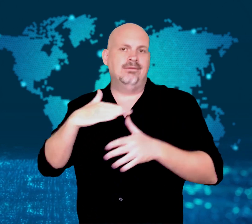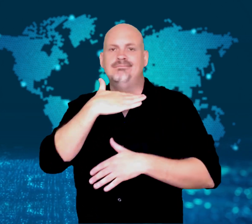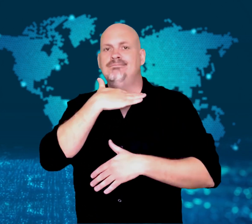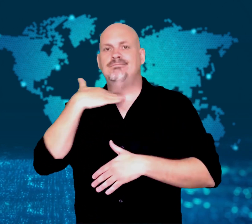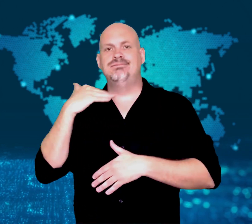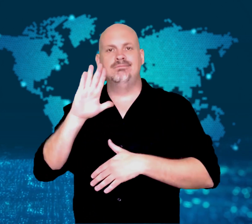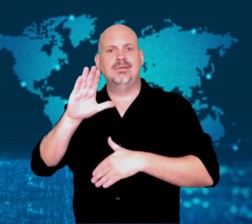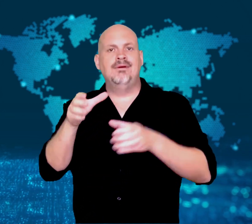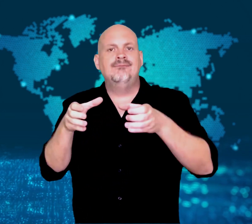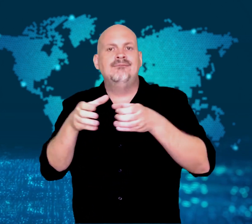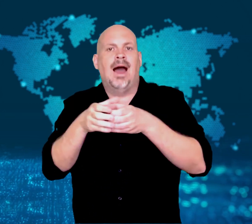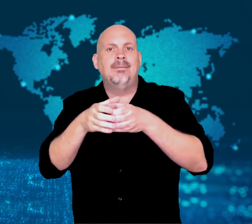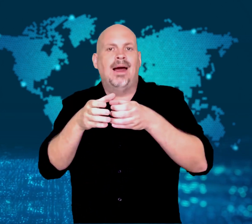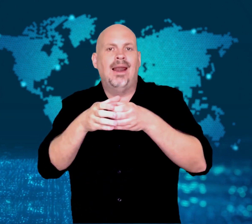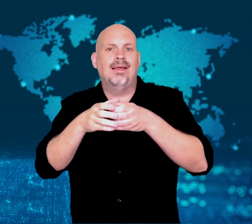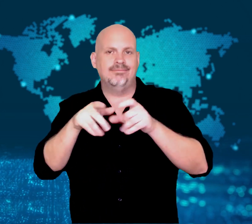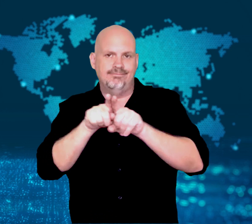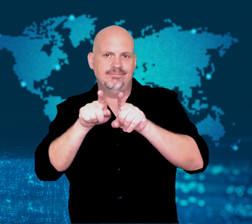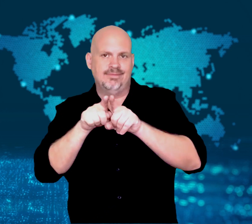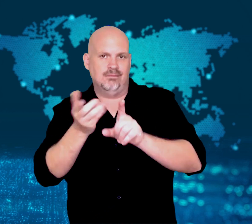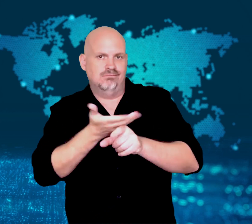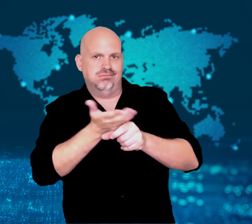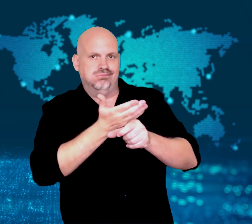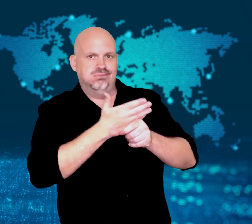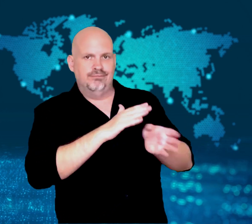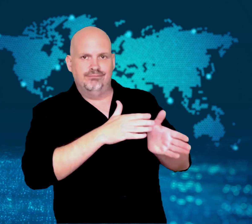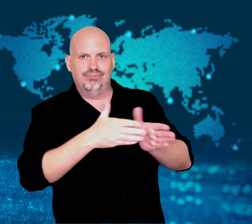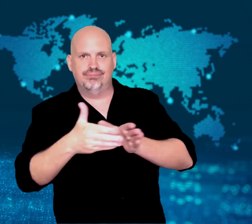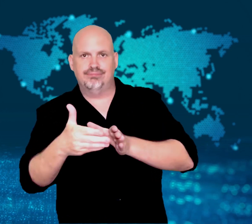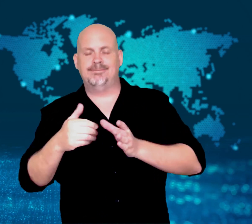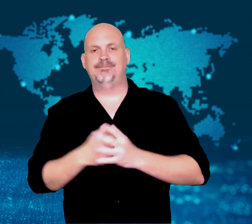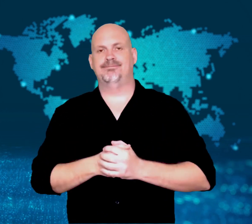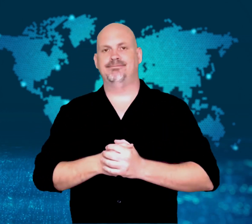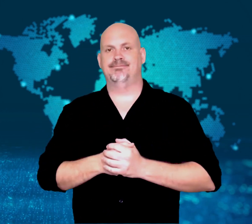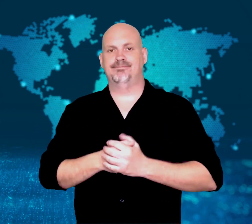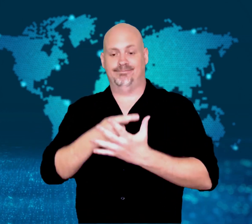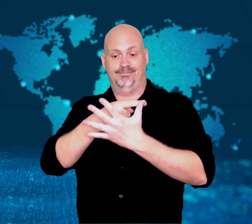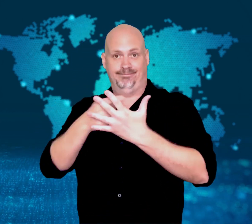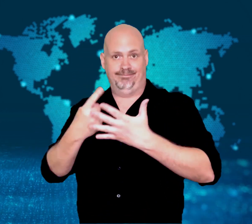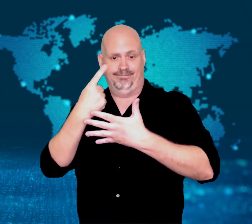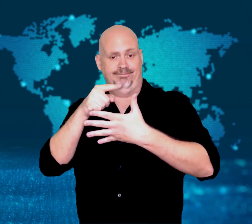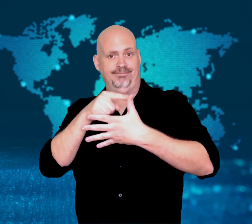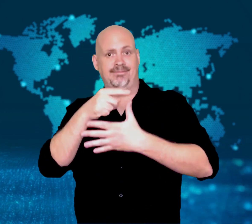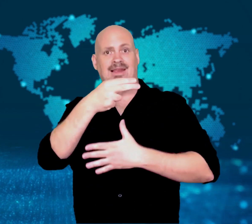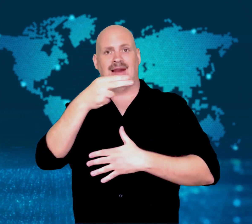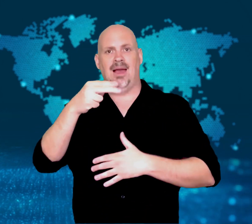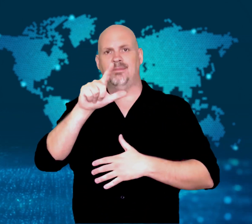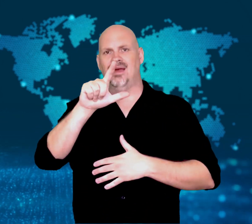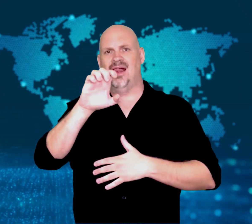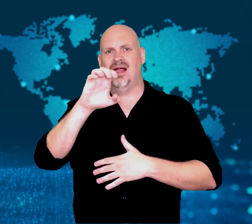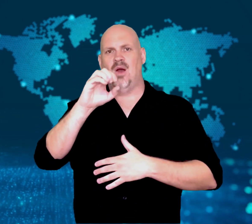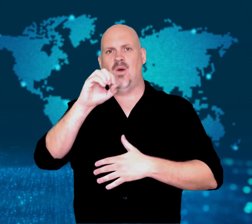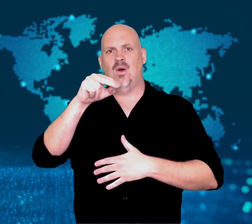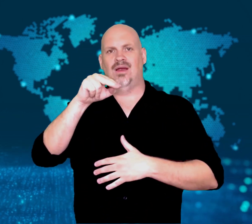One of the men, Leonid Shulman, was the head of transportation at Gazprom,